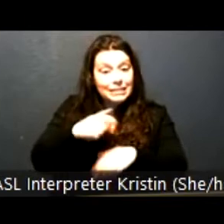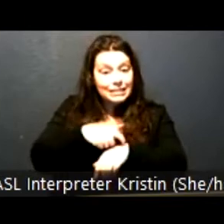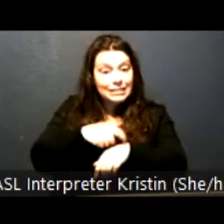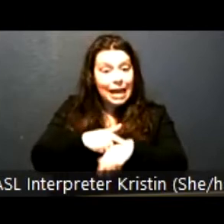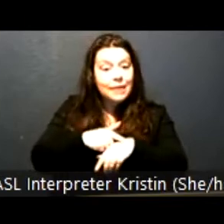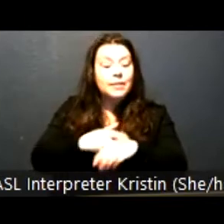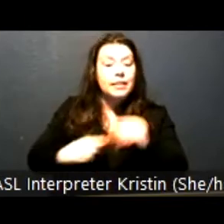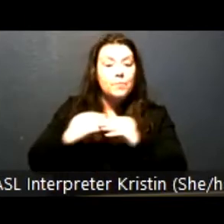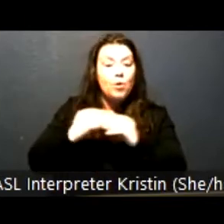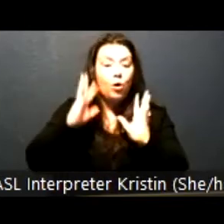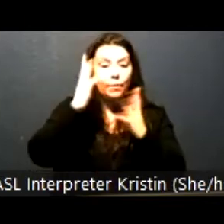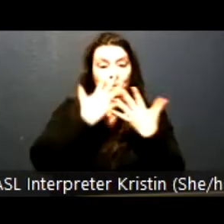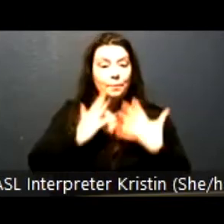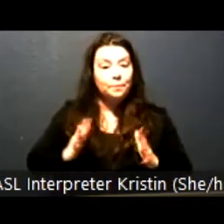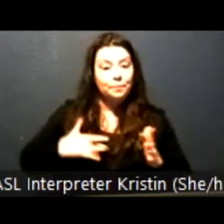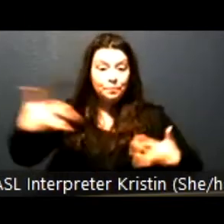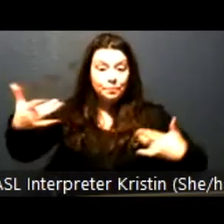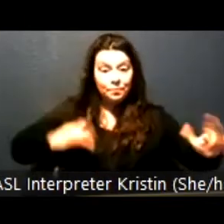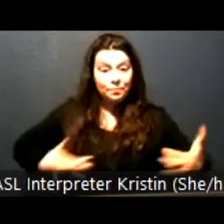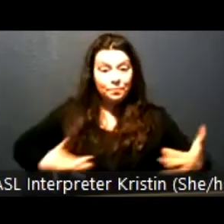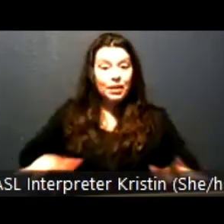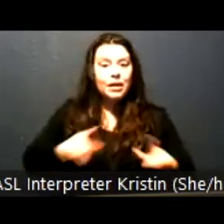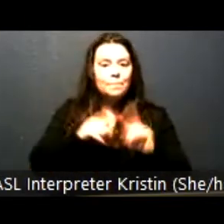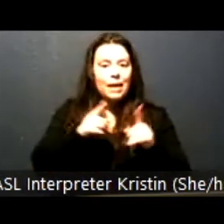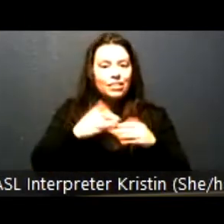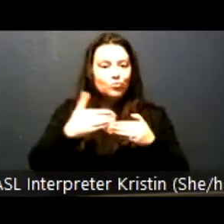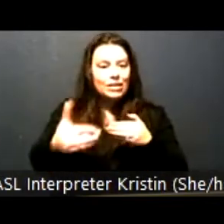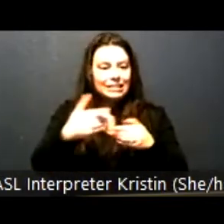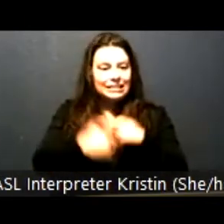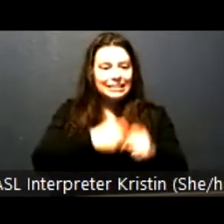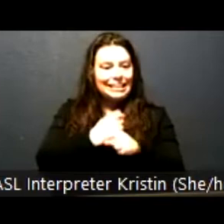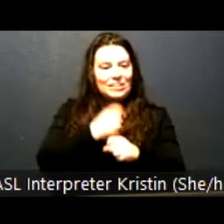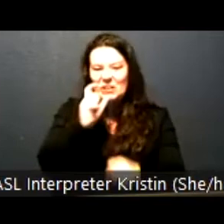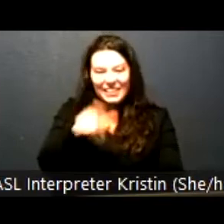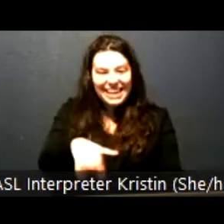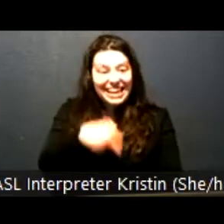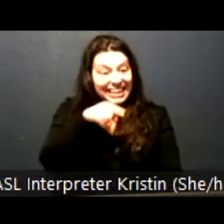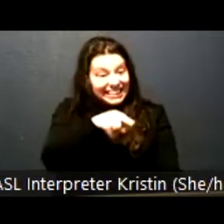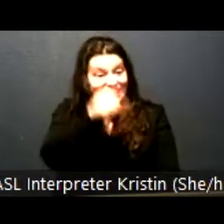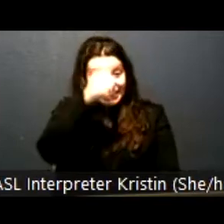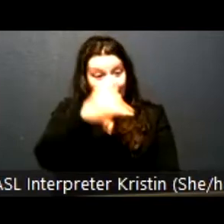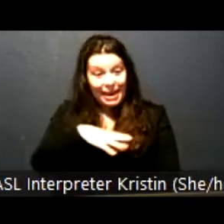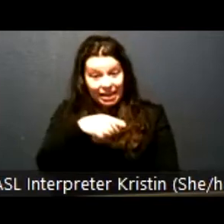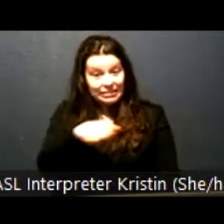that nice James Bond tuxedo, uh, like you see here. This is a male on the breeding ground. So the bird